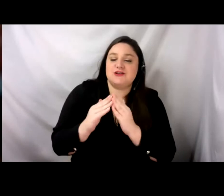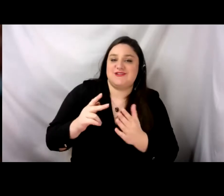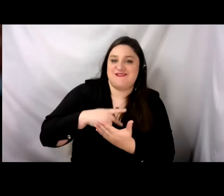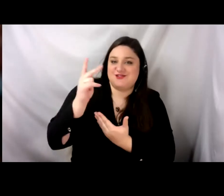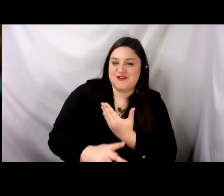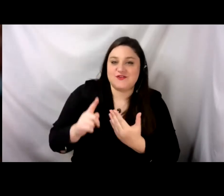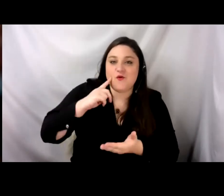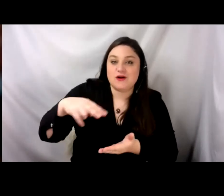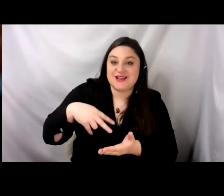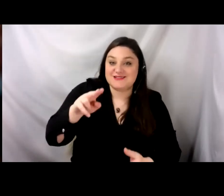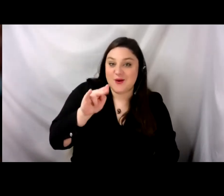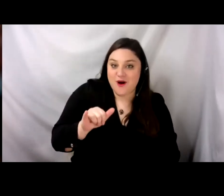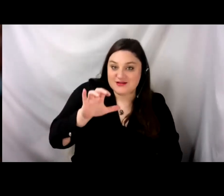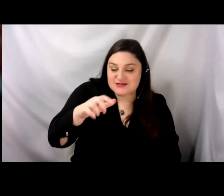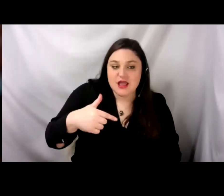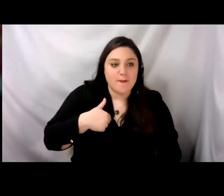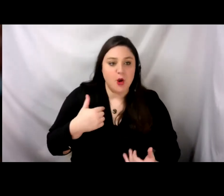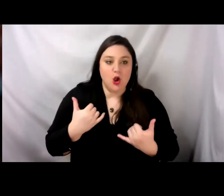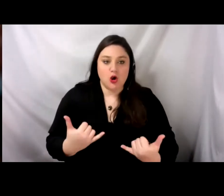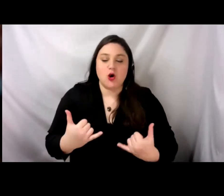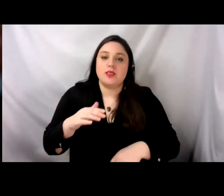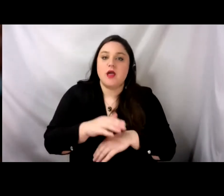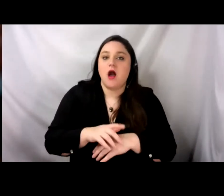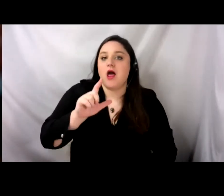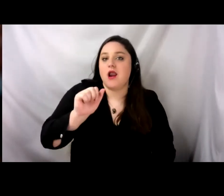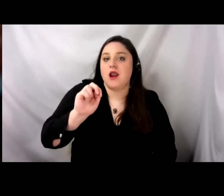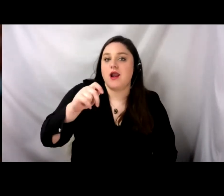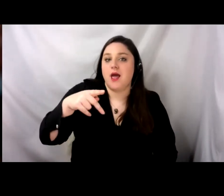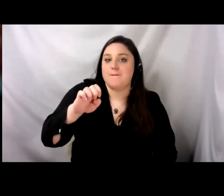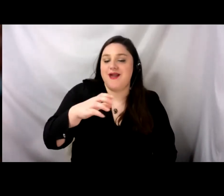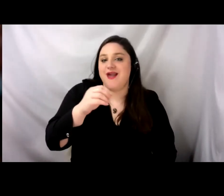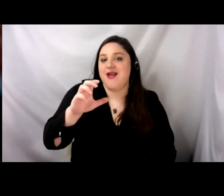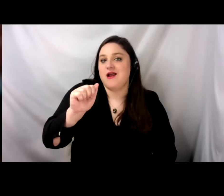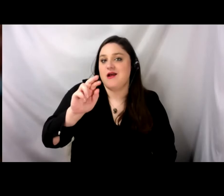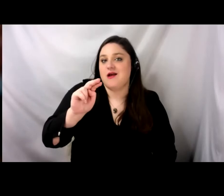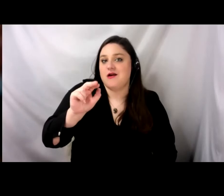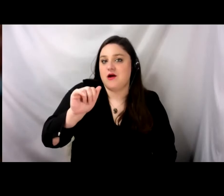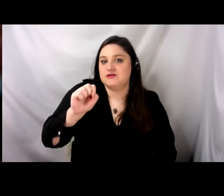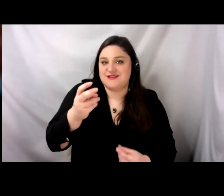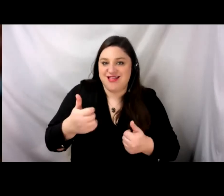And I'm currently on Lenape and Canarsie land. I am non-disabled cisgender